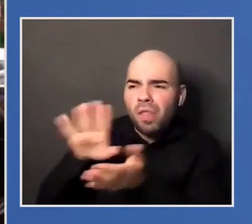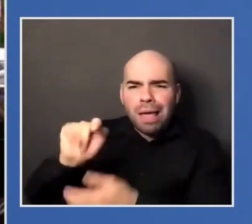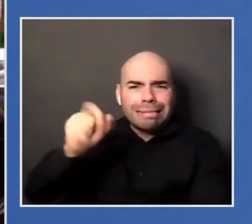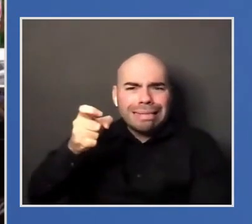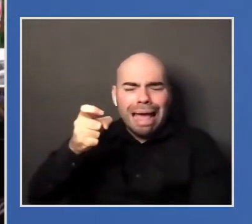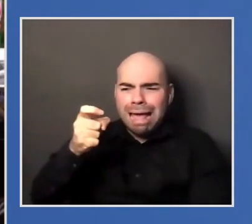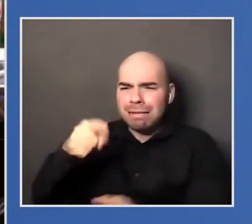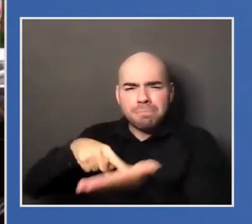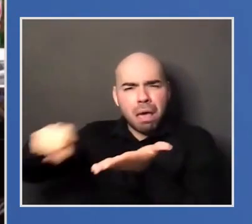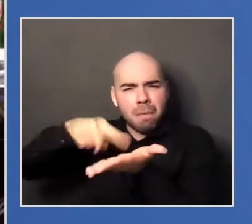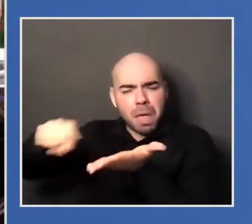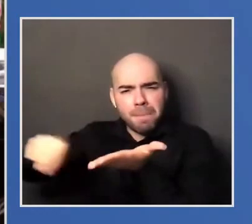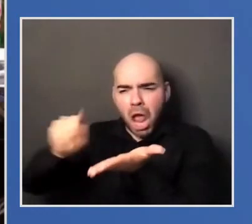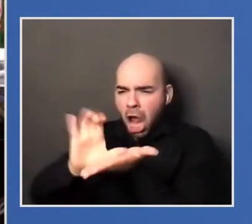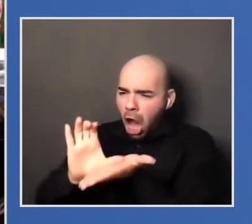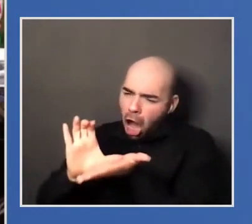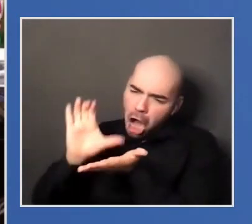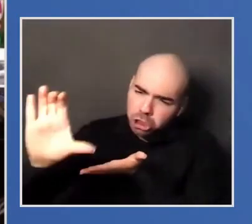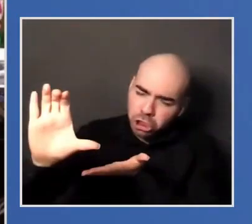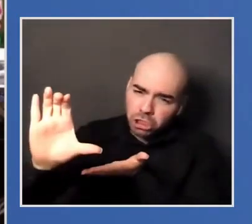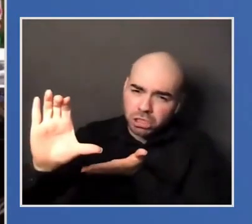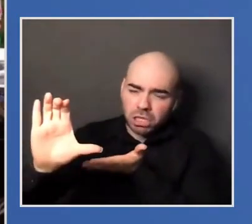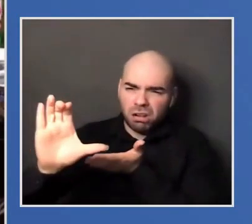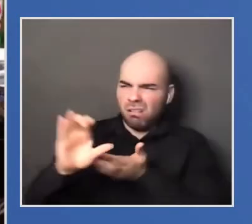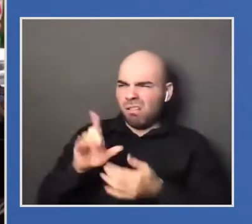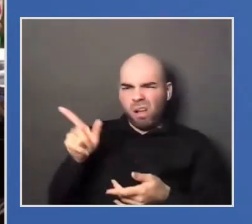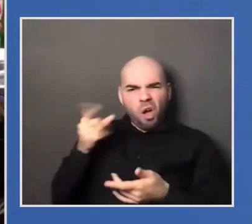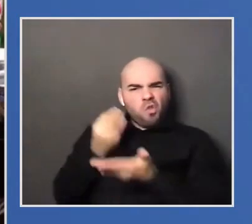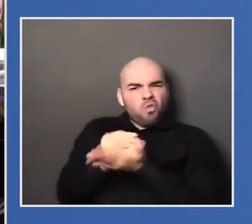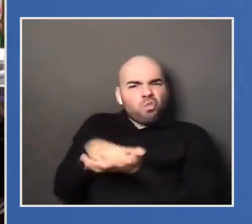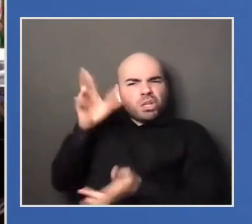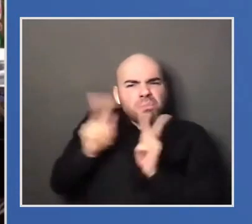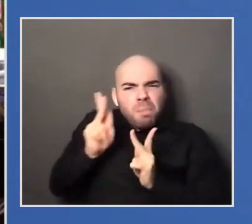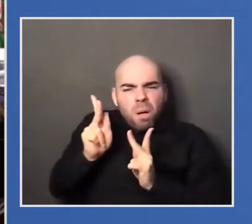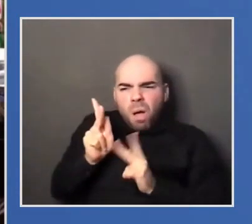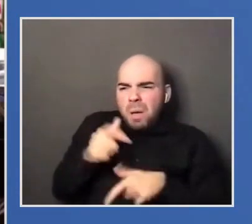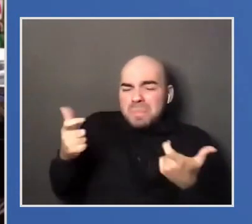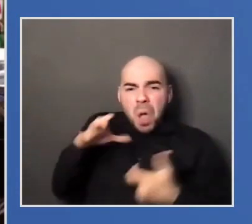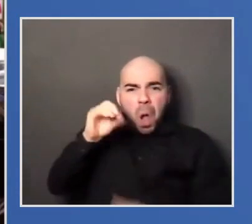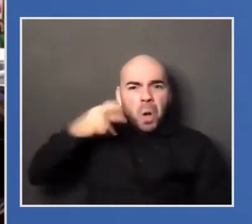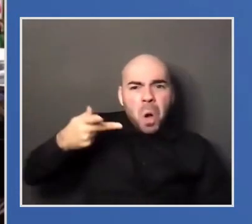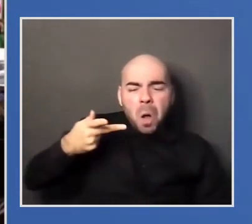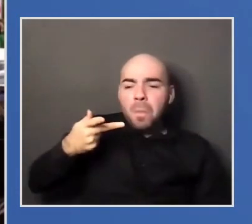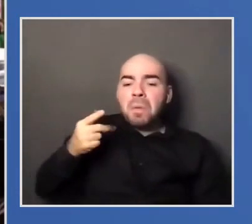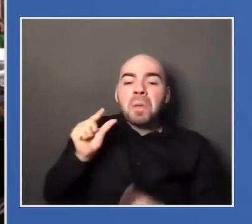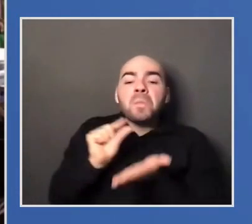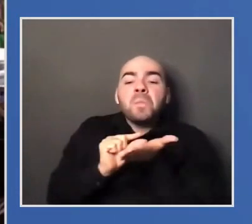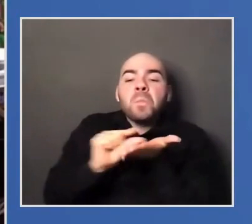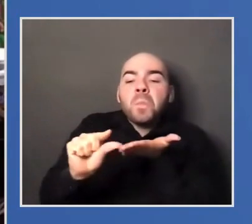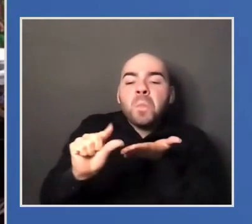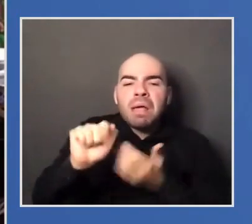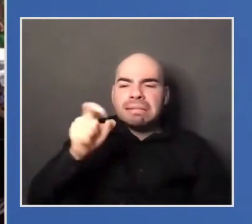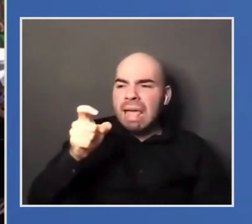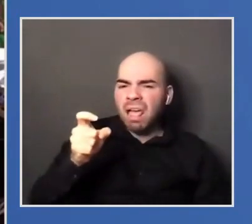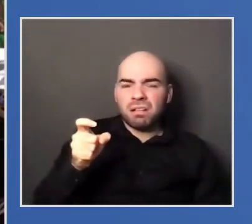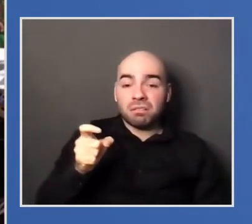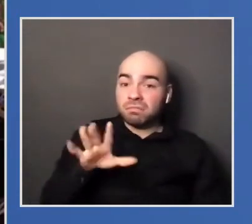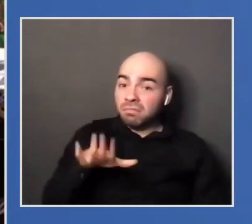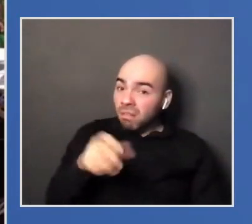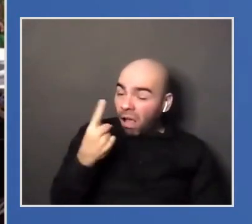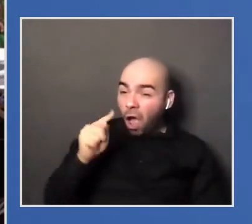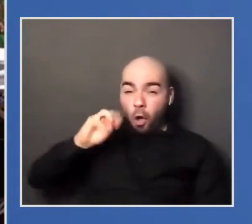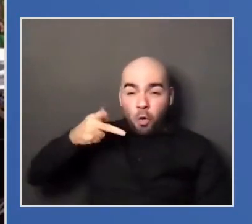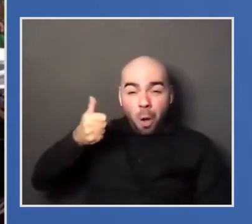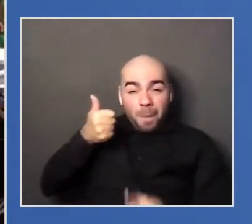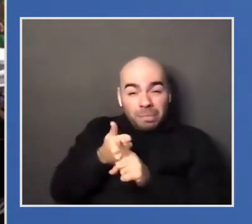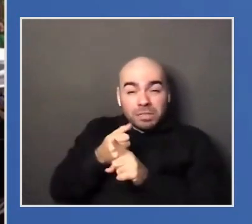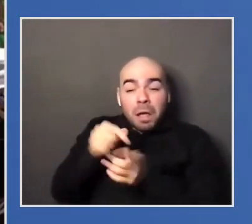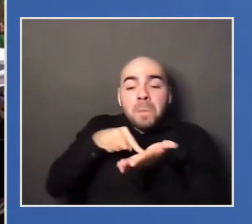FICTION.